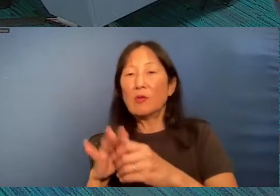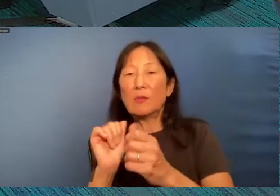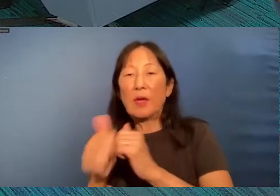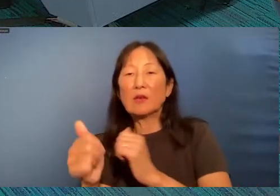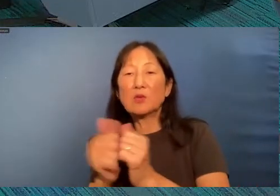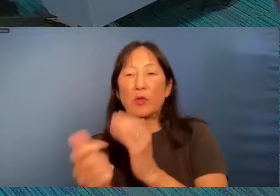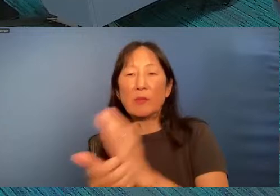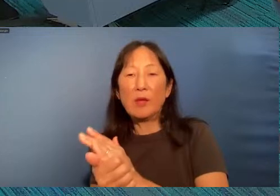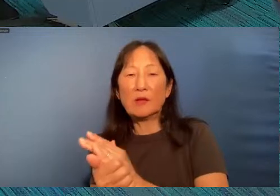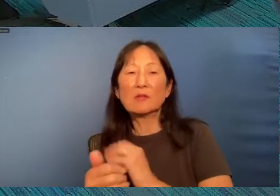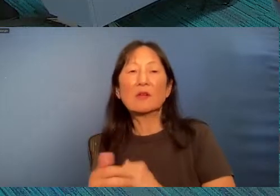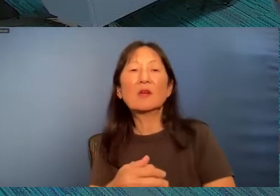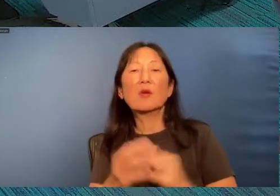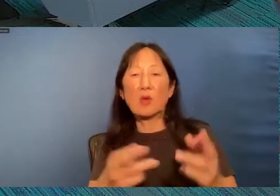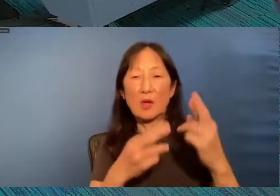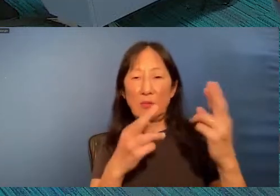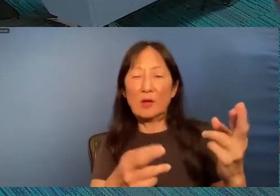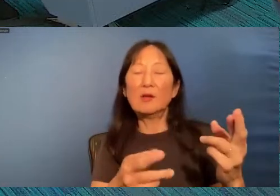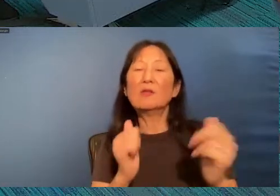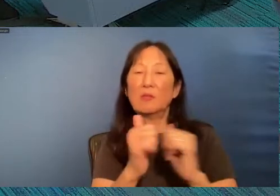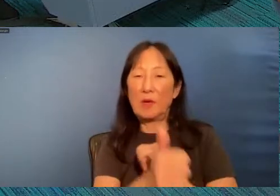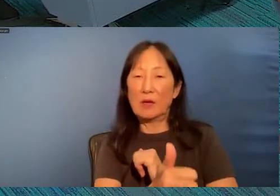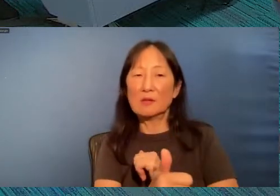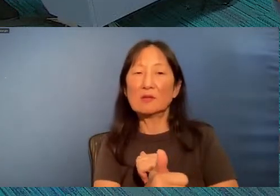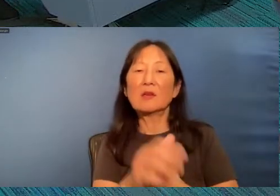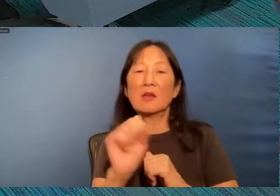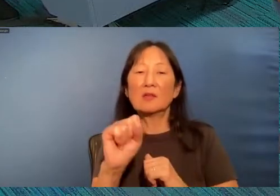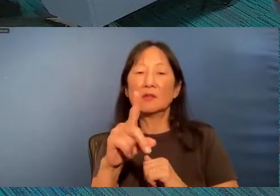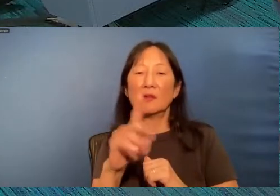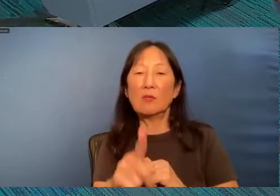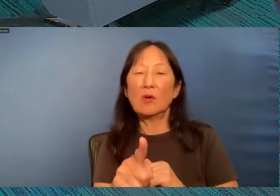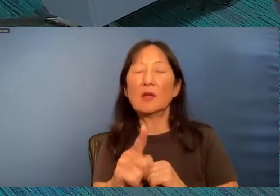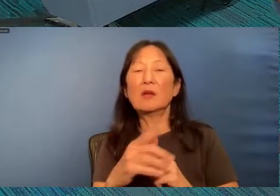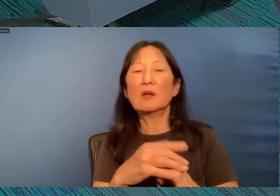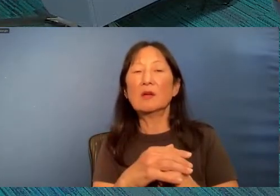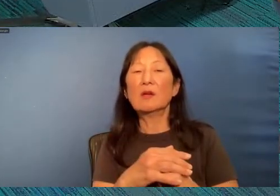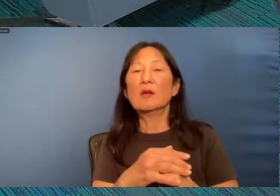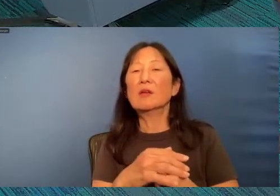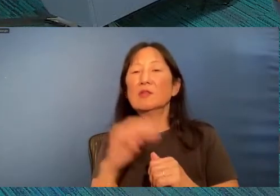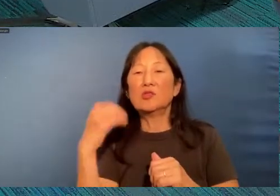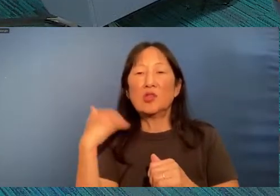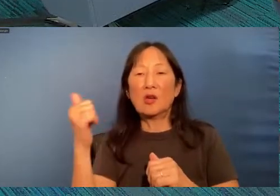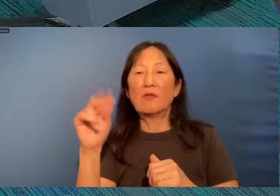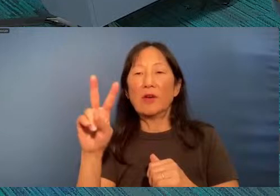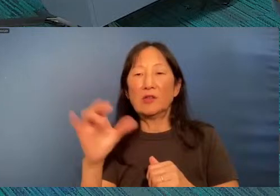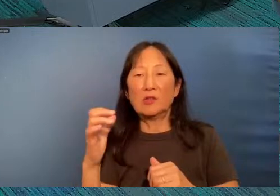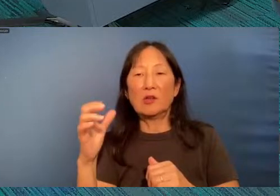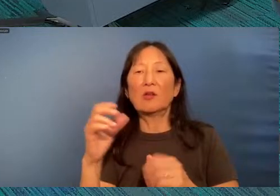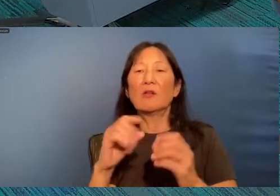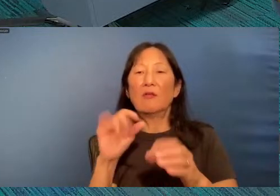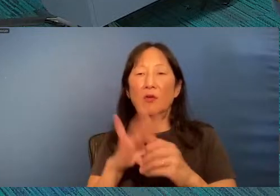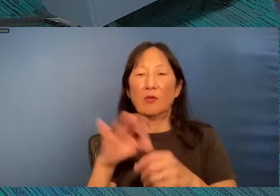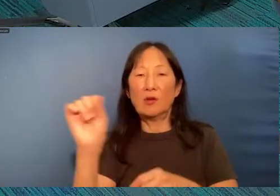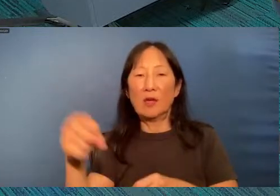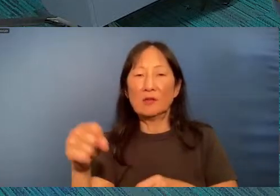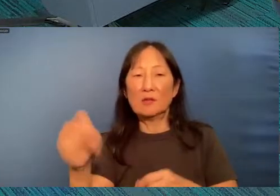Recommendation of the chair to pass as SD one chair and vice chair vote. Aye. Senator Hashimoto Aye. Senator Koole. Aye.